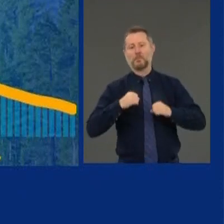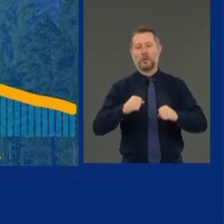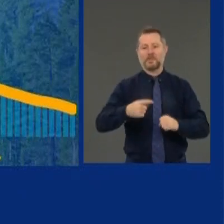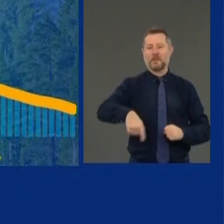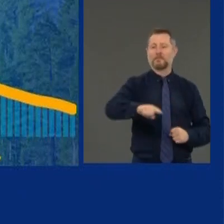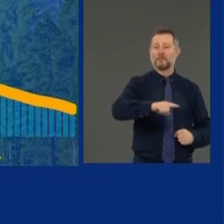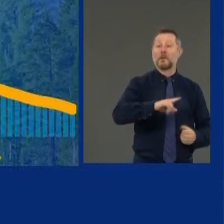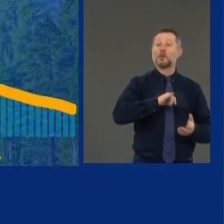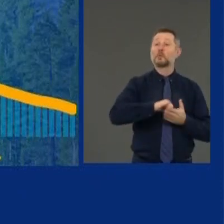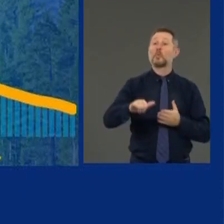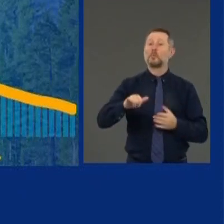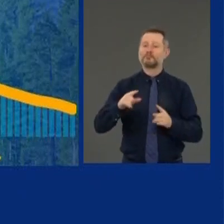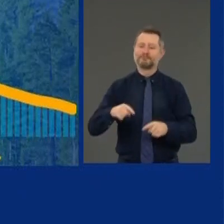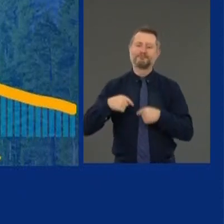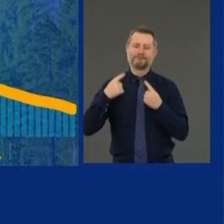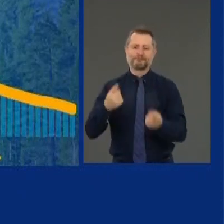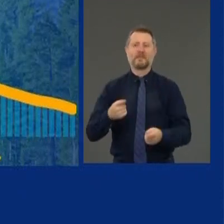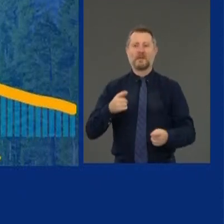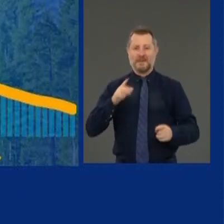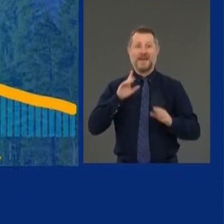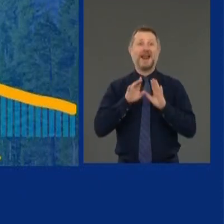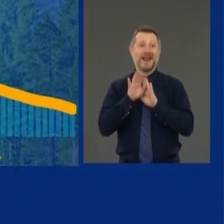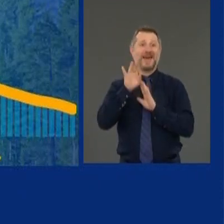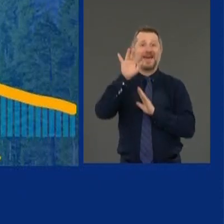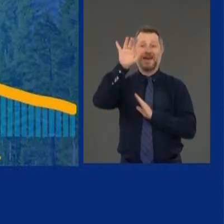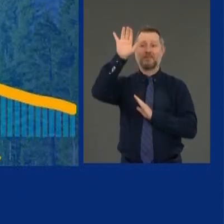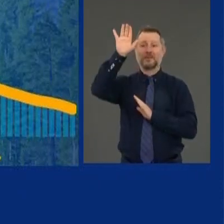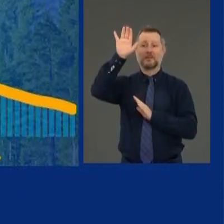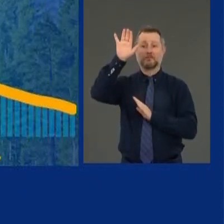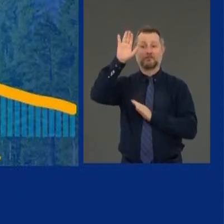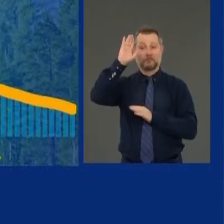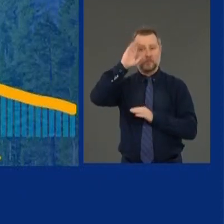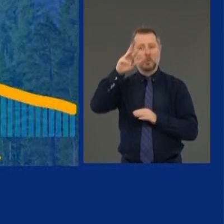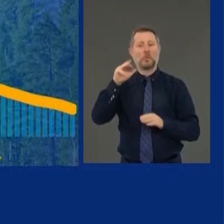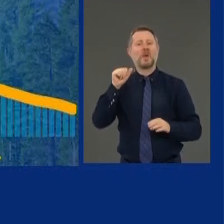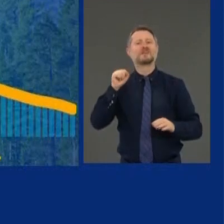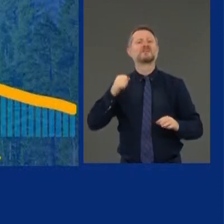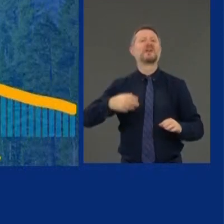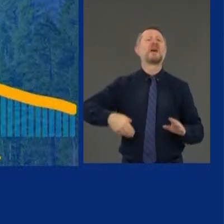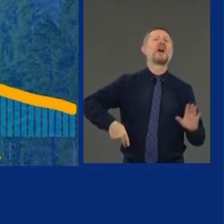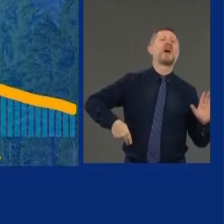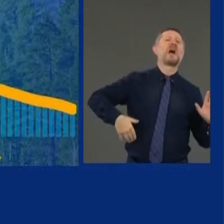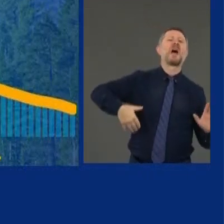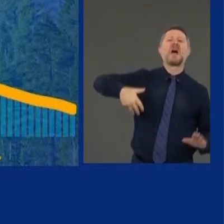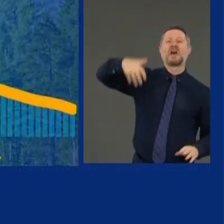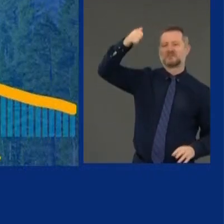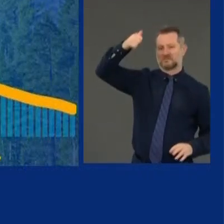WHISTLEBLOWERS SHOULD BE PROTECTED BUT NEW YORK HAS